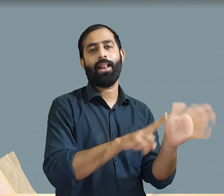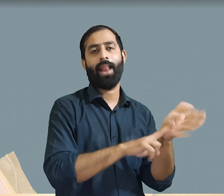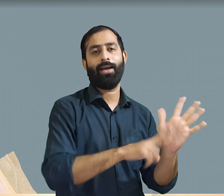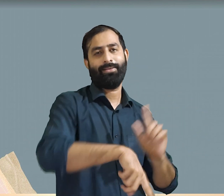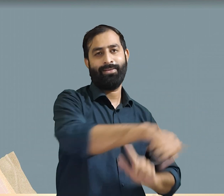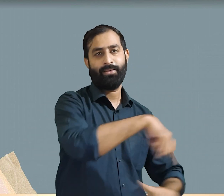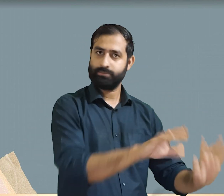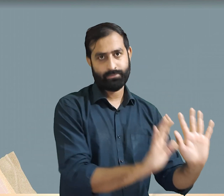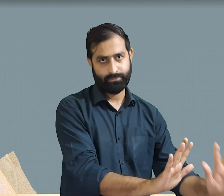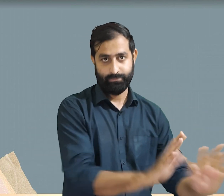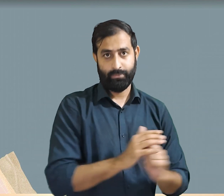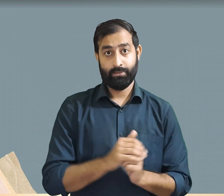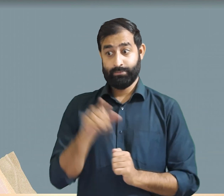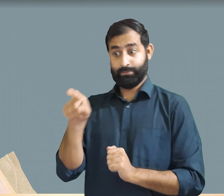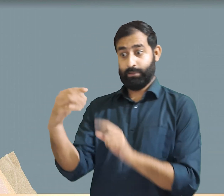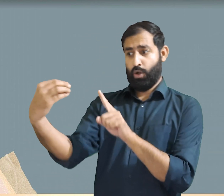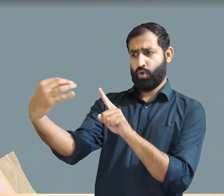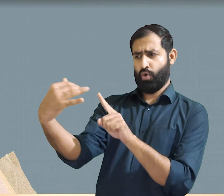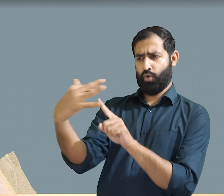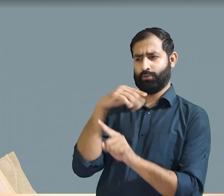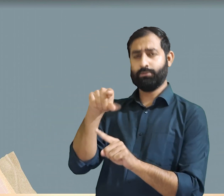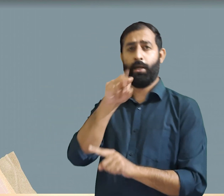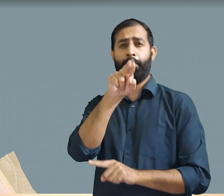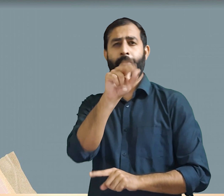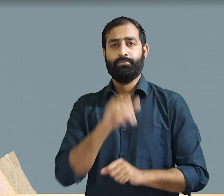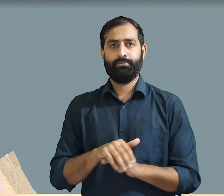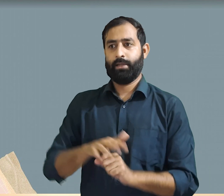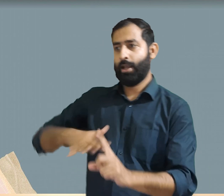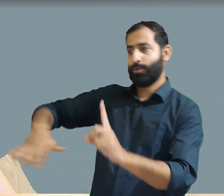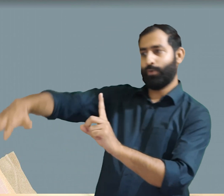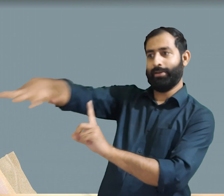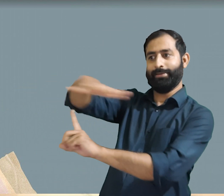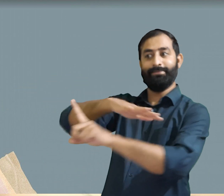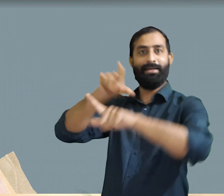This is nature in language acquisition. Nurture in language acquisition